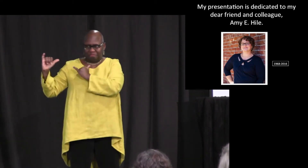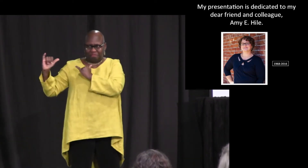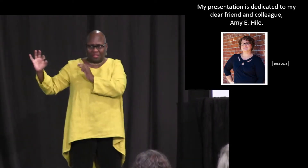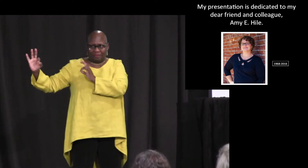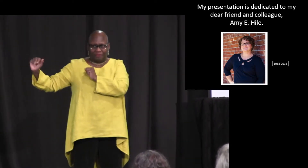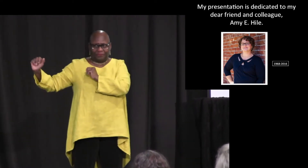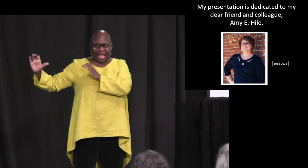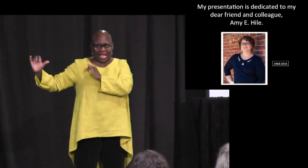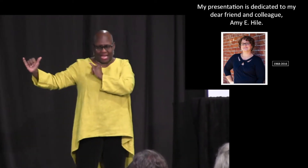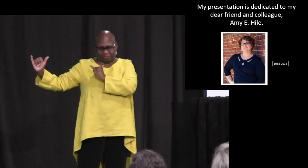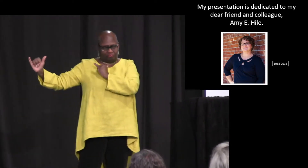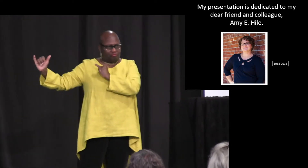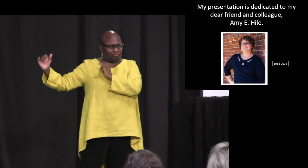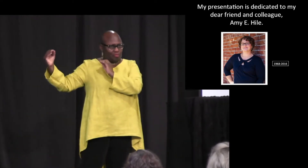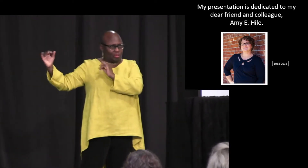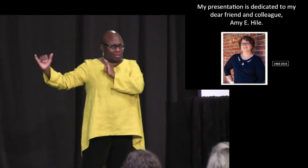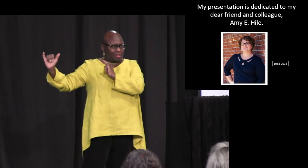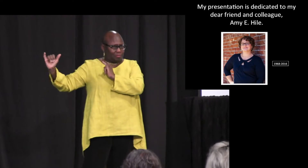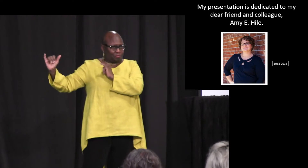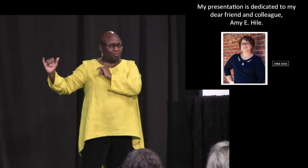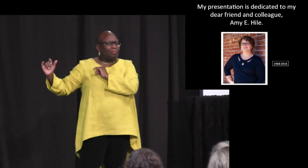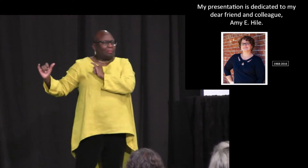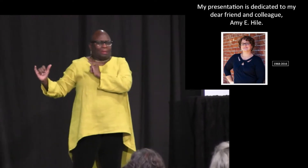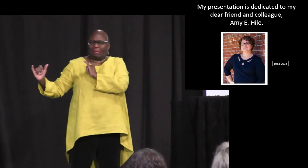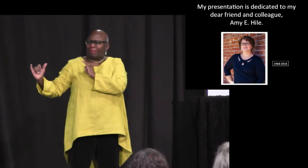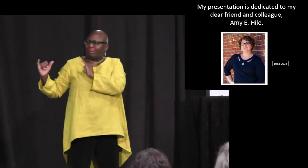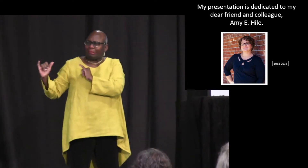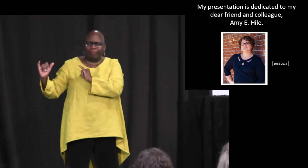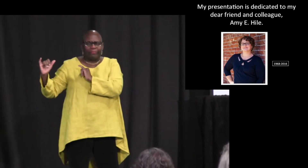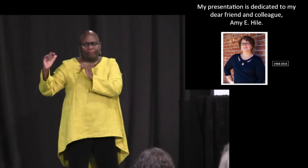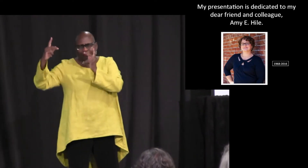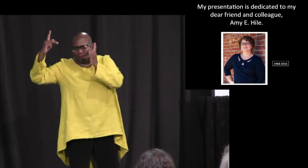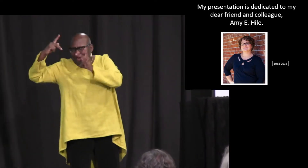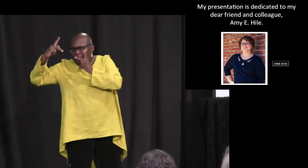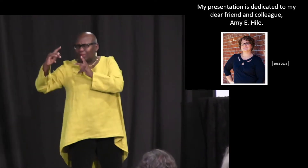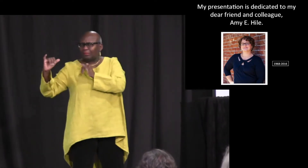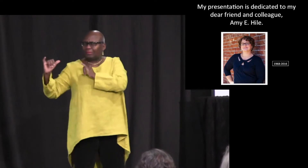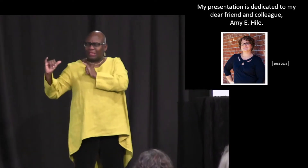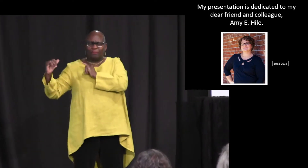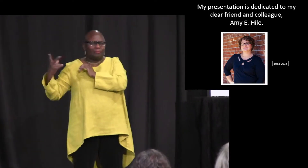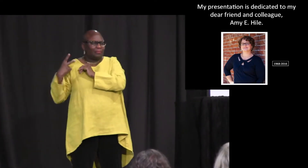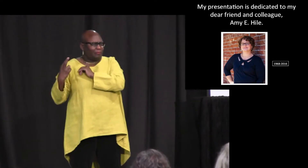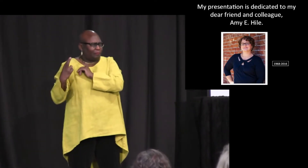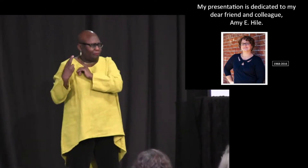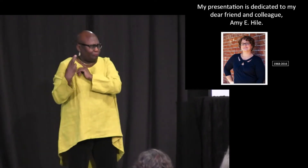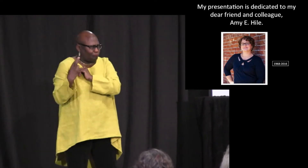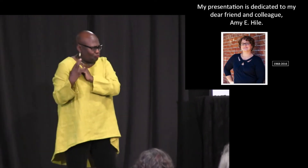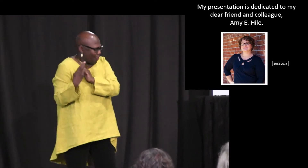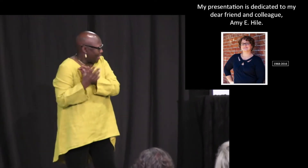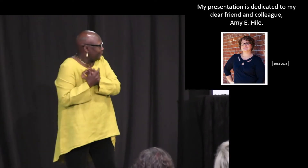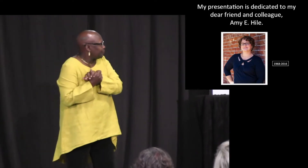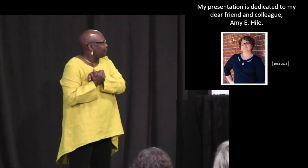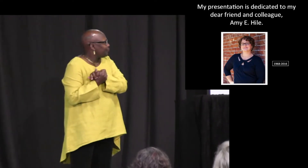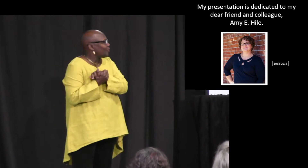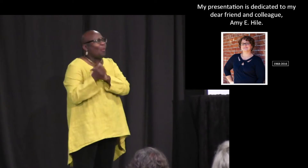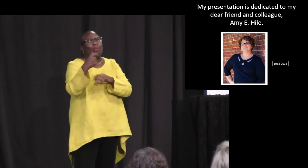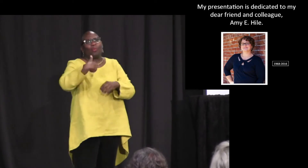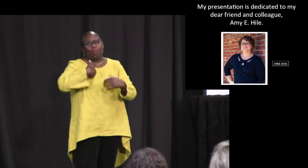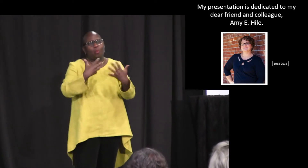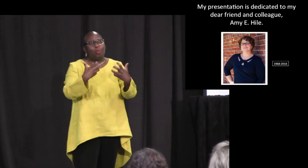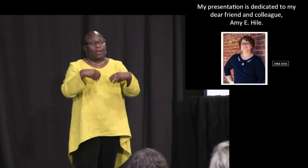Well she's a Minnesota girl. She was one of my closest friends. It's hard for me to talk about her